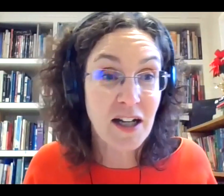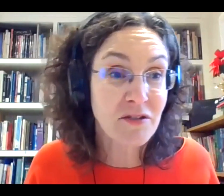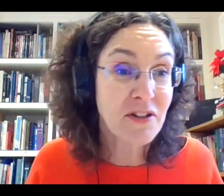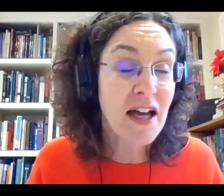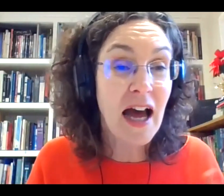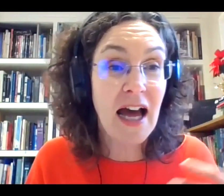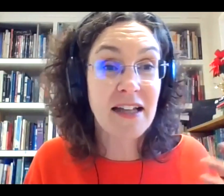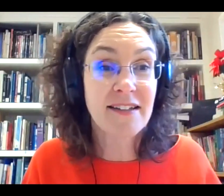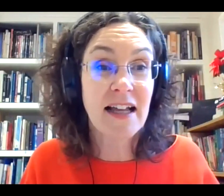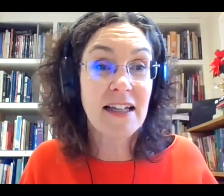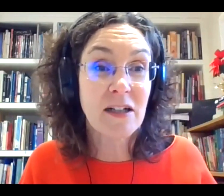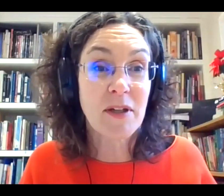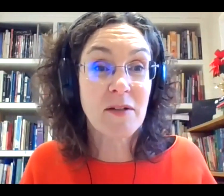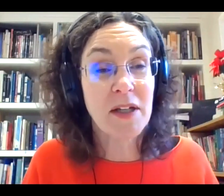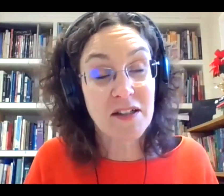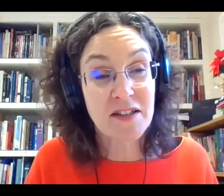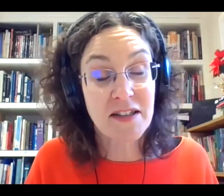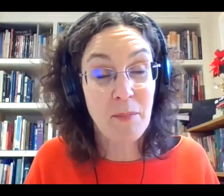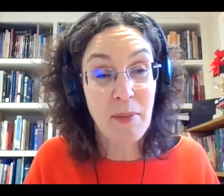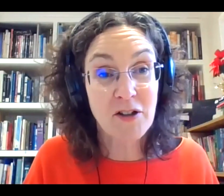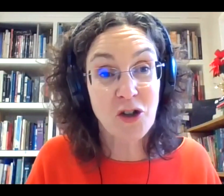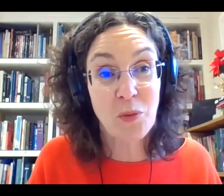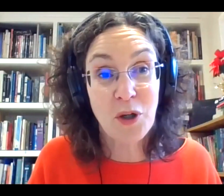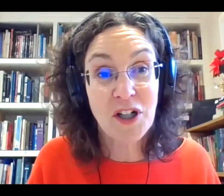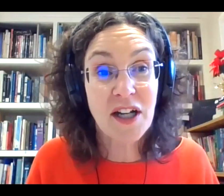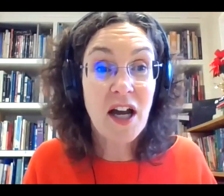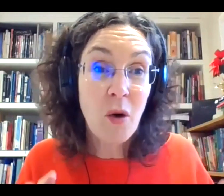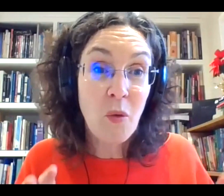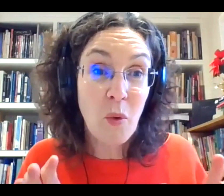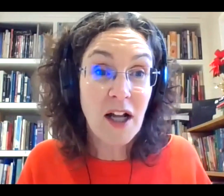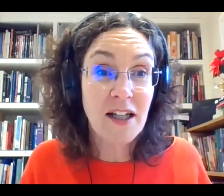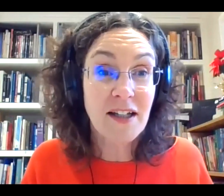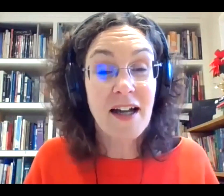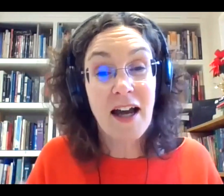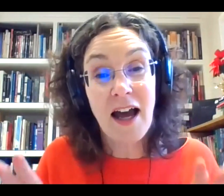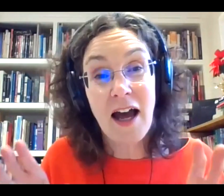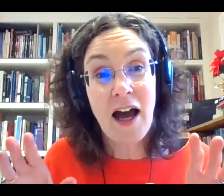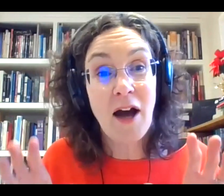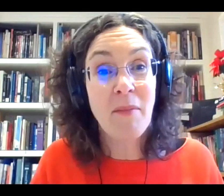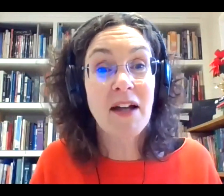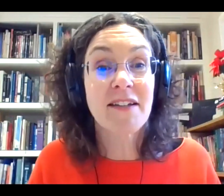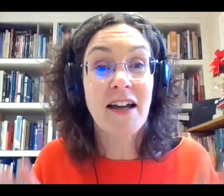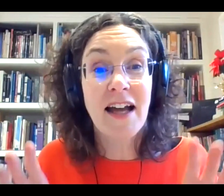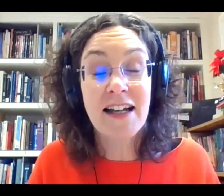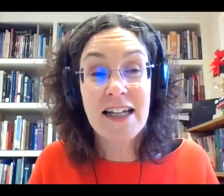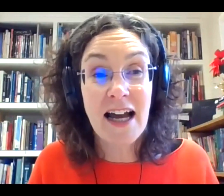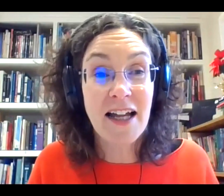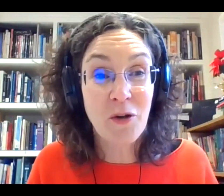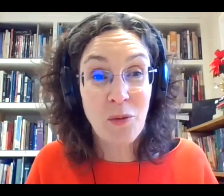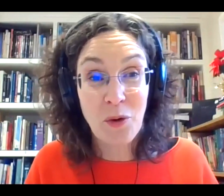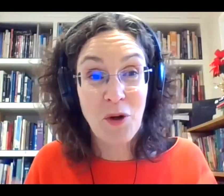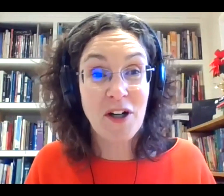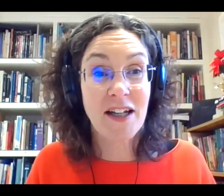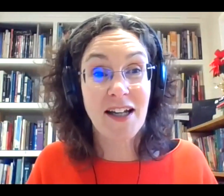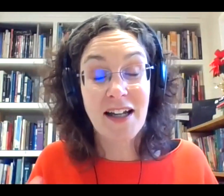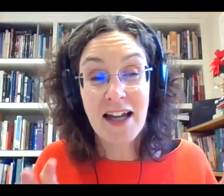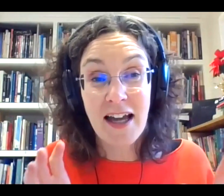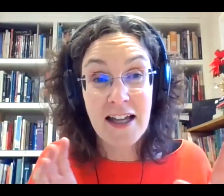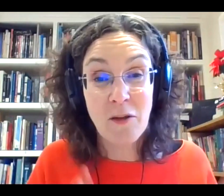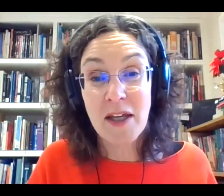life, and a little bit because about your work. While Amanda and Lianne were working in the